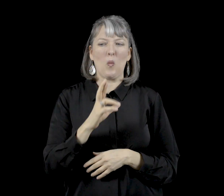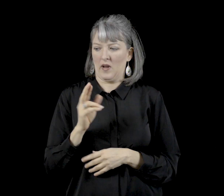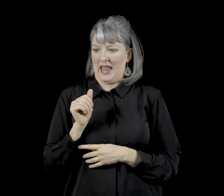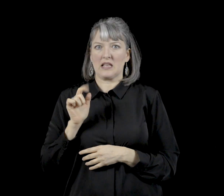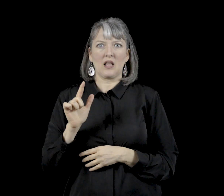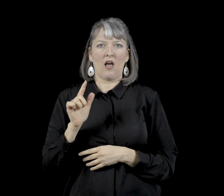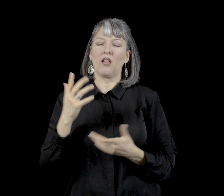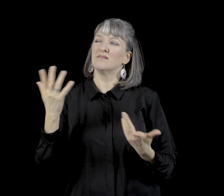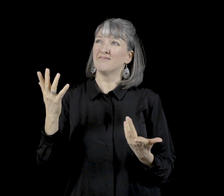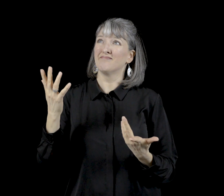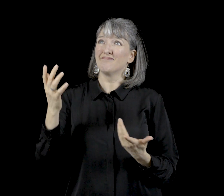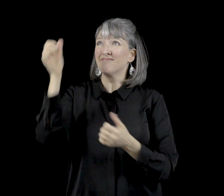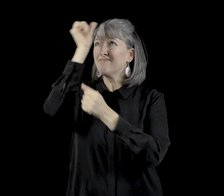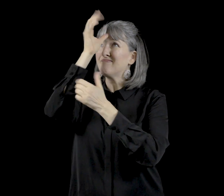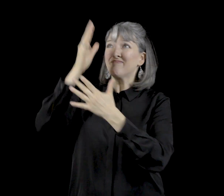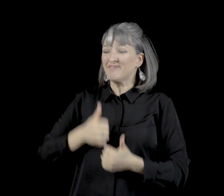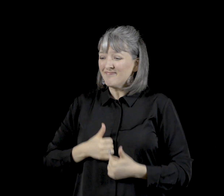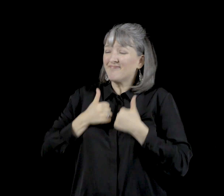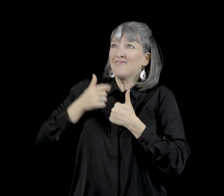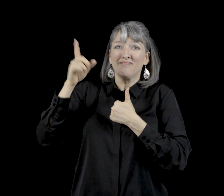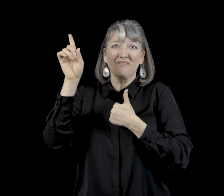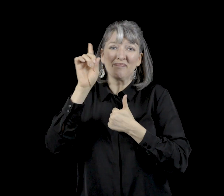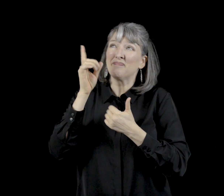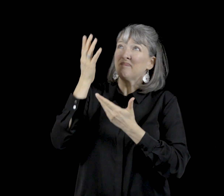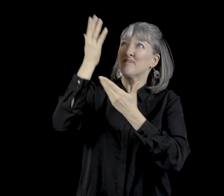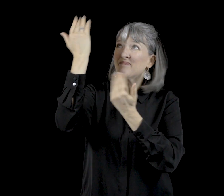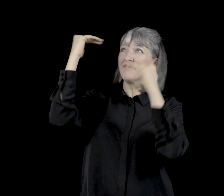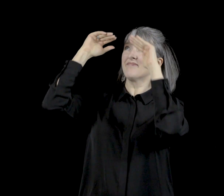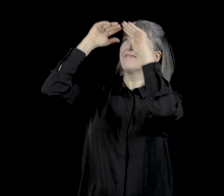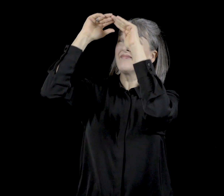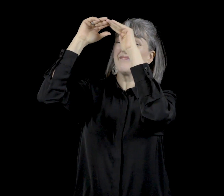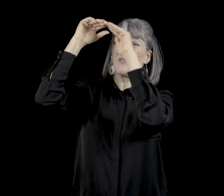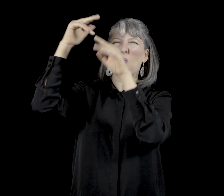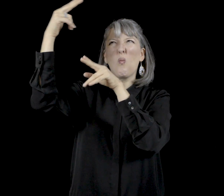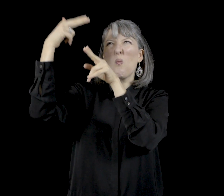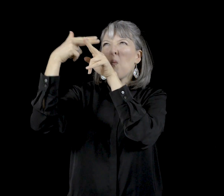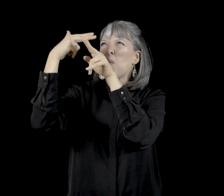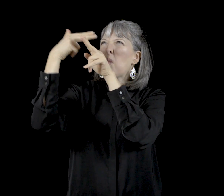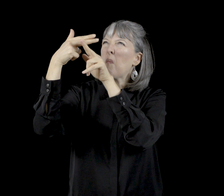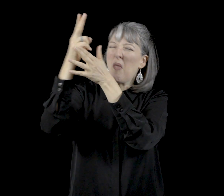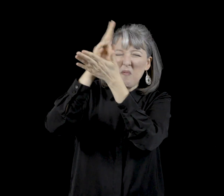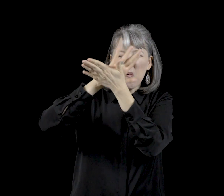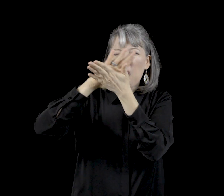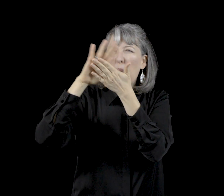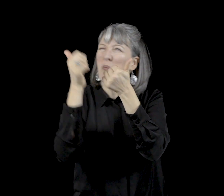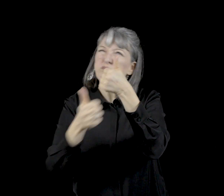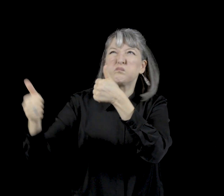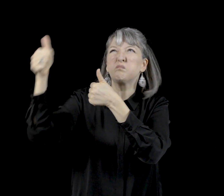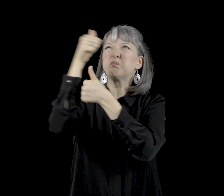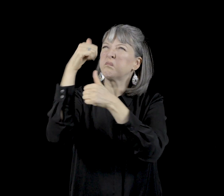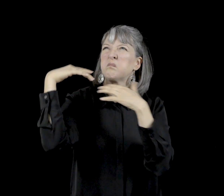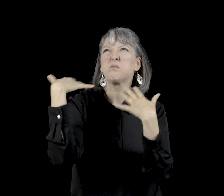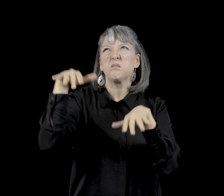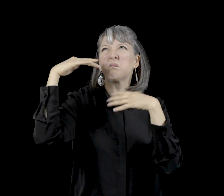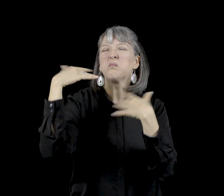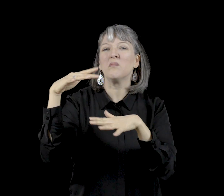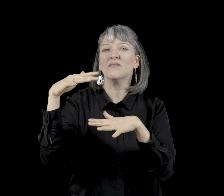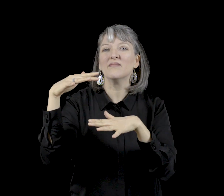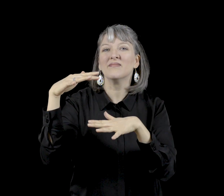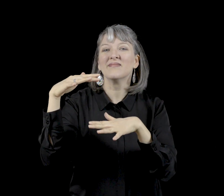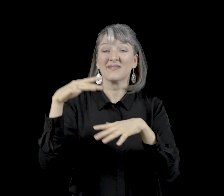Or in ASL [FATHER LIVE WHERE? HEAVEN. NAME HOLY MOST+TOP AWE]